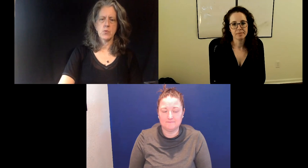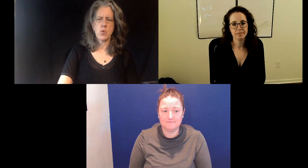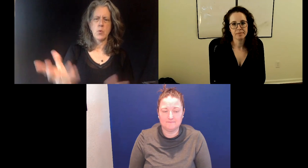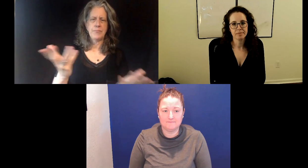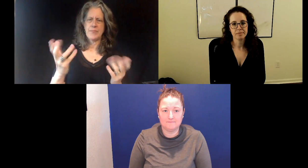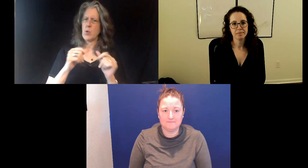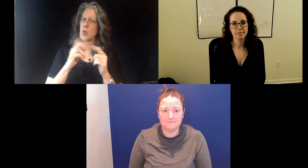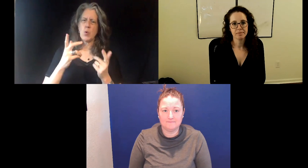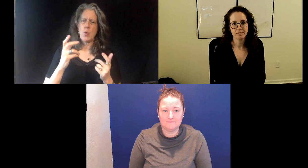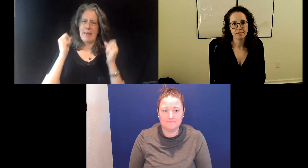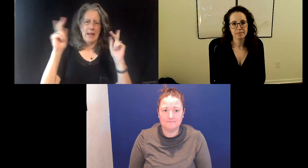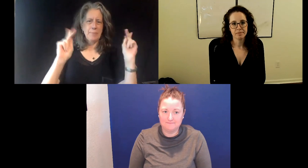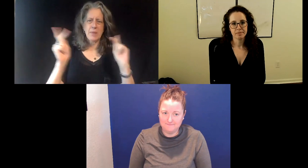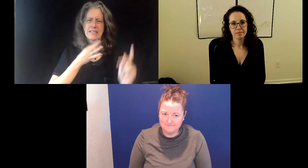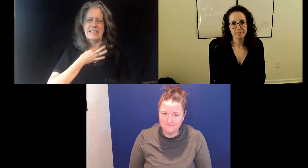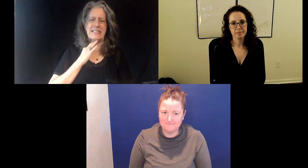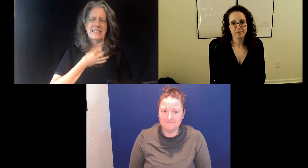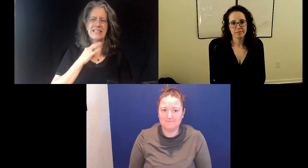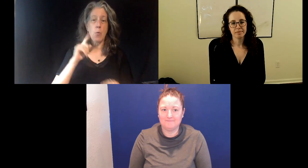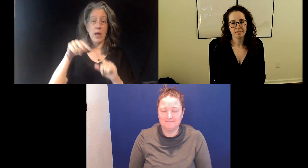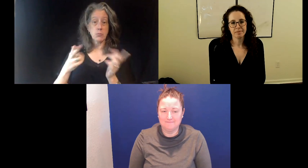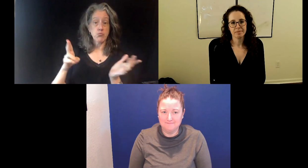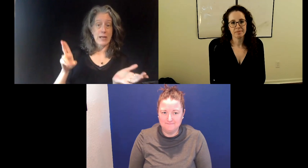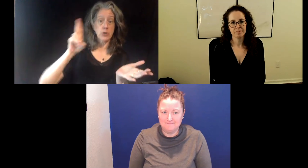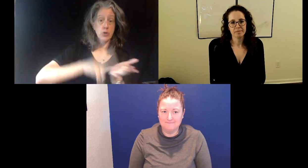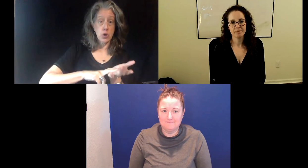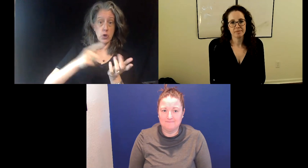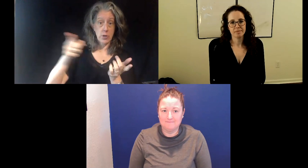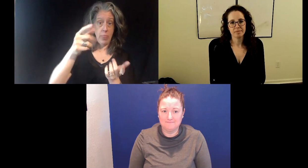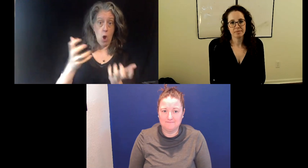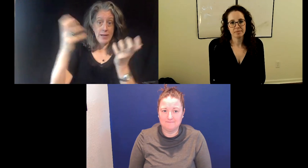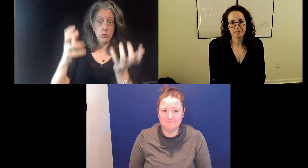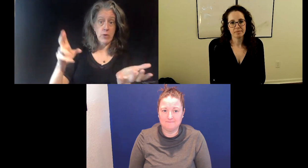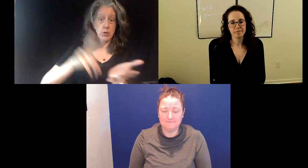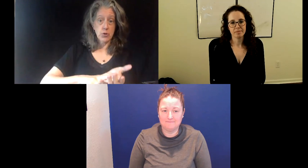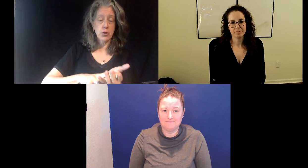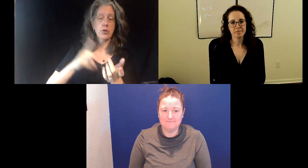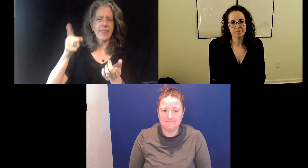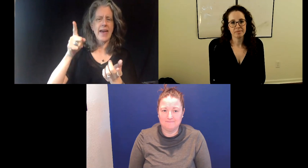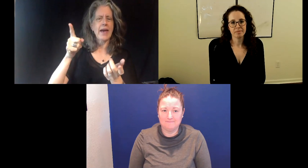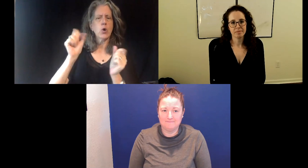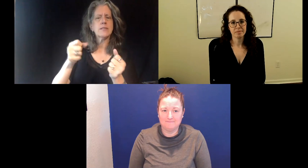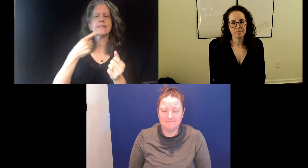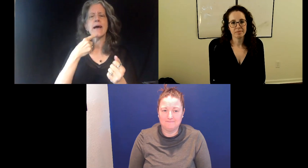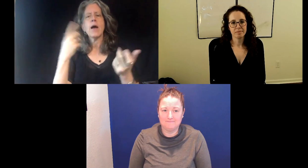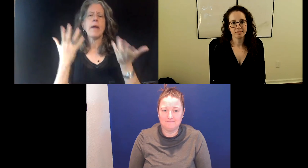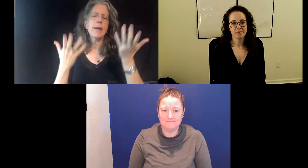okay all right so many people are curious about this um when they registered for this